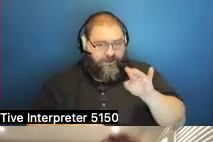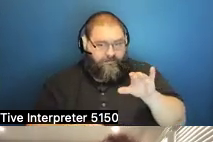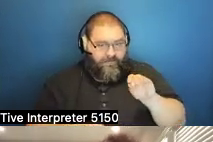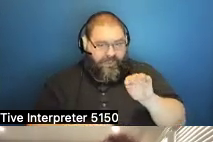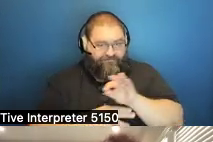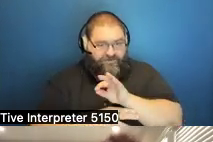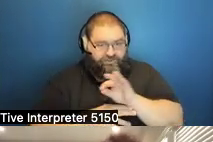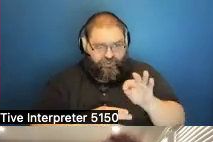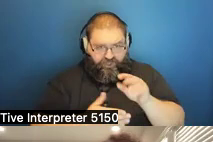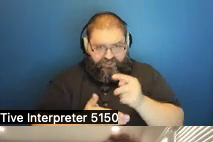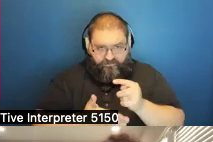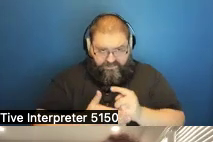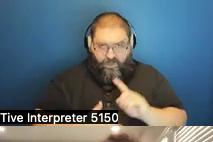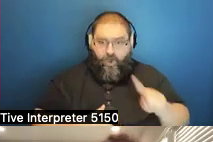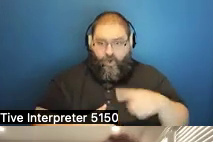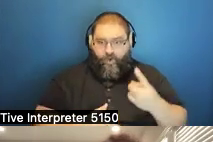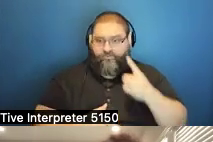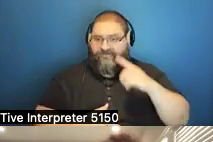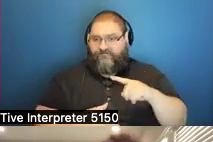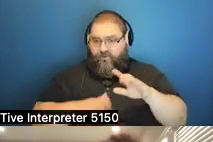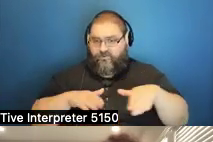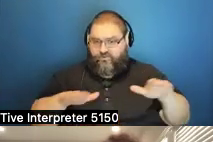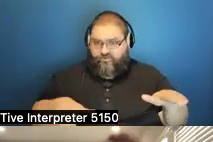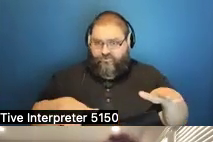19:49:27 While… ugh… 19:49:29 I'm sorry,